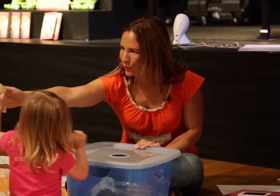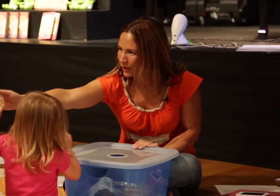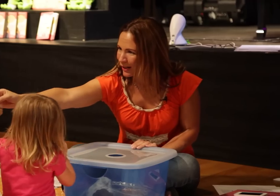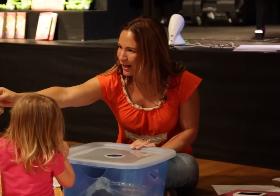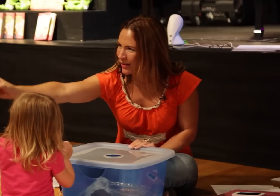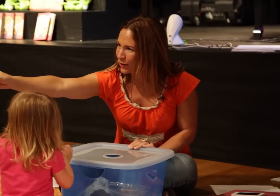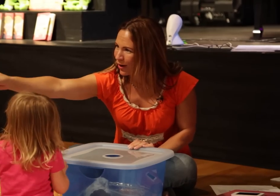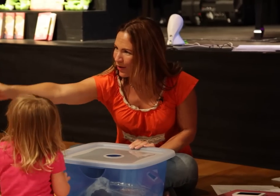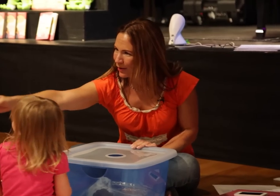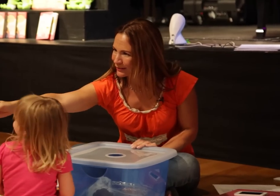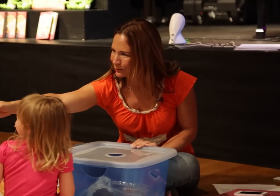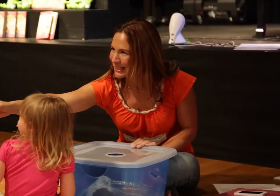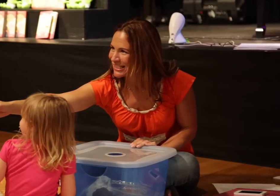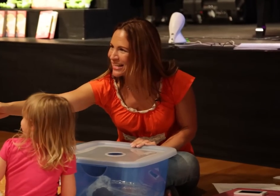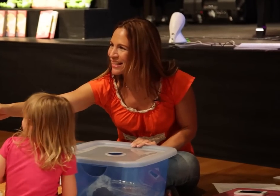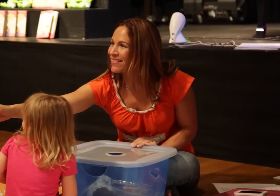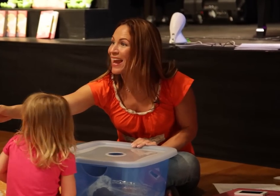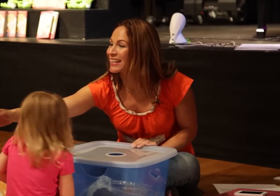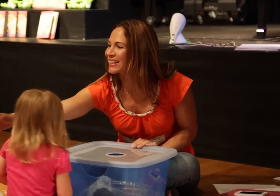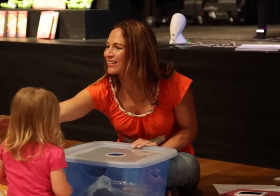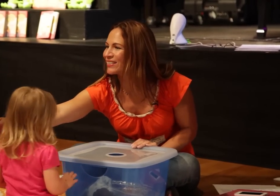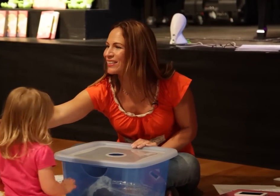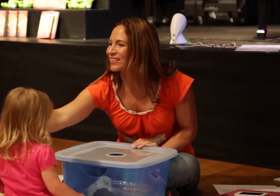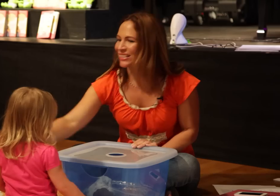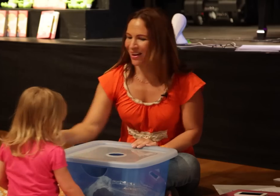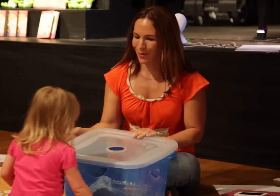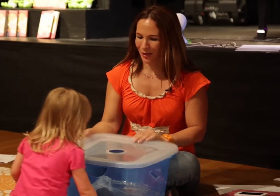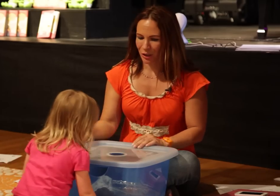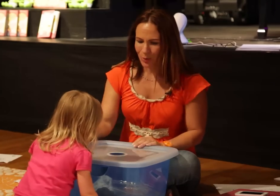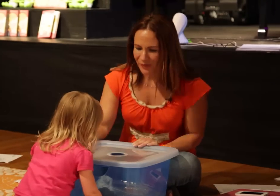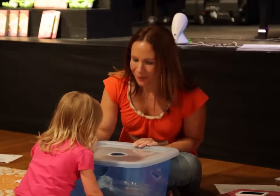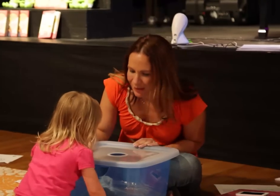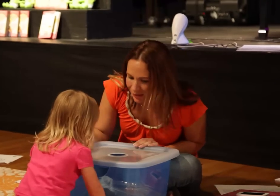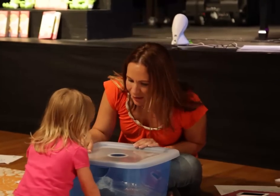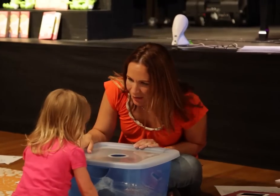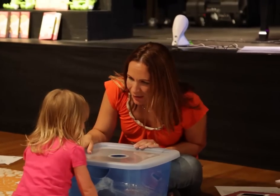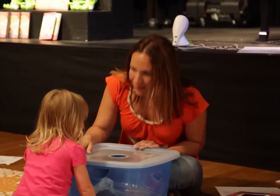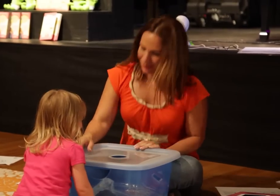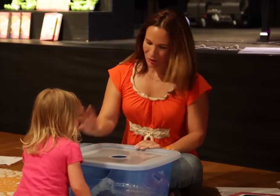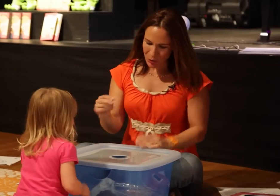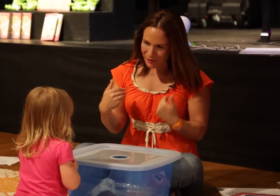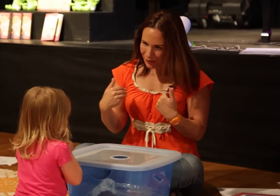There you go. Thank you. Good job. Do you have cereal? Do you HAVE cereal?